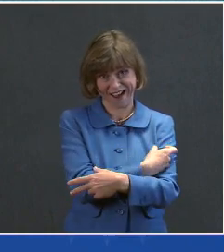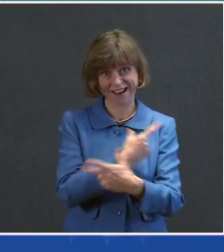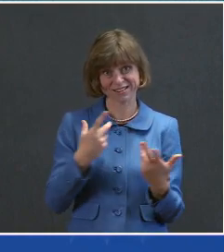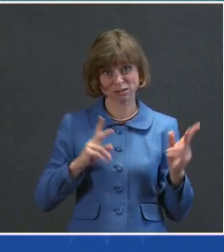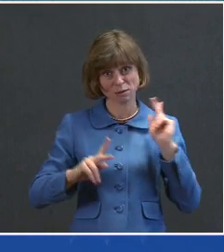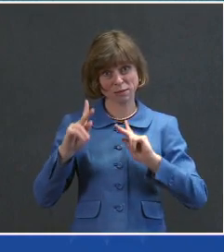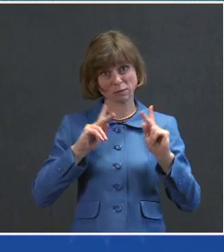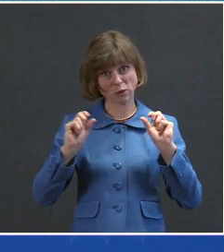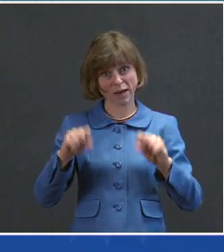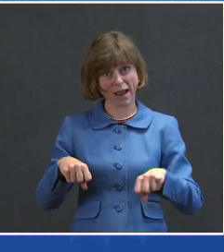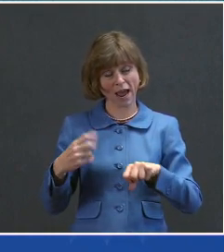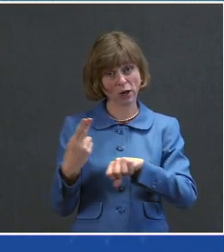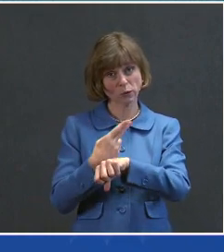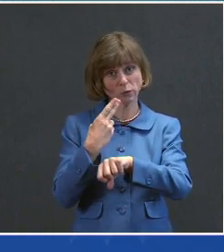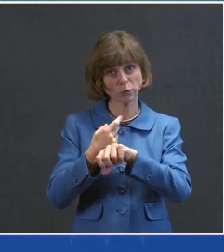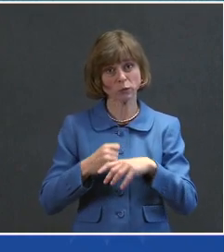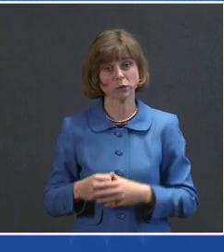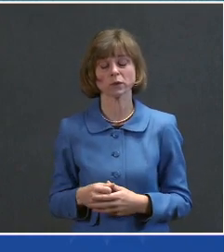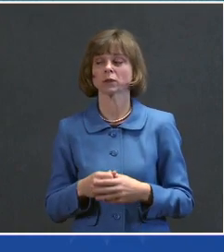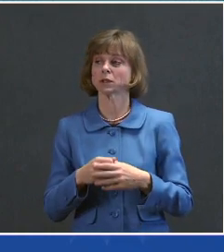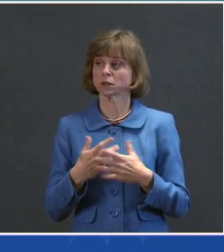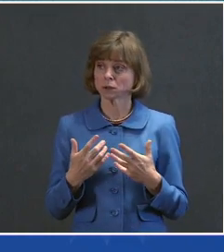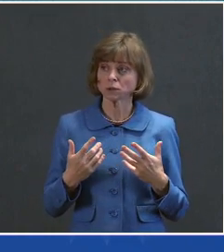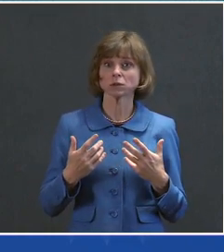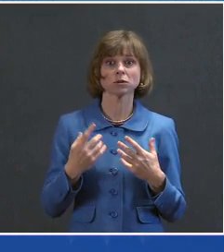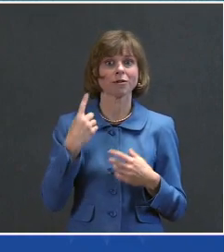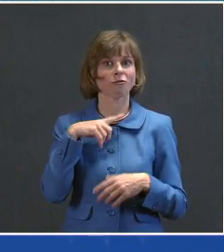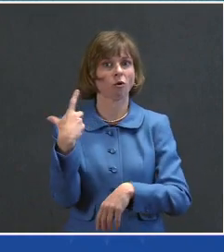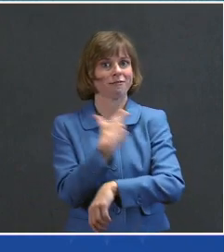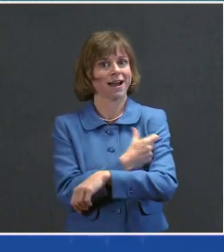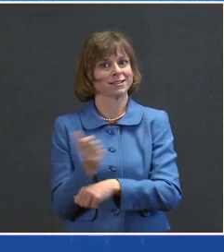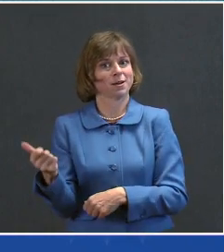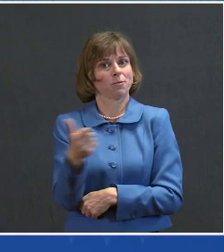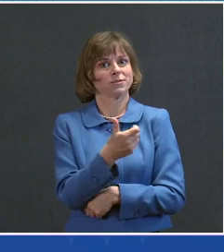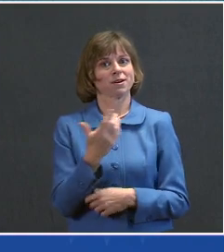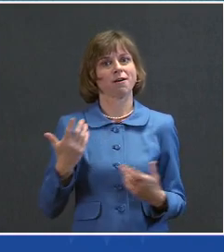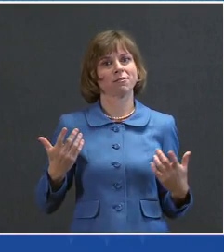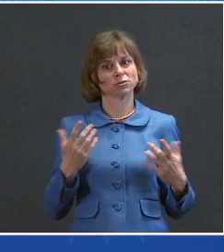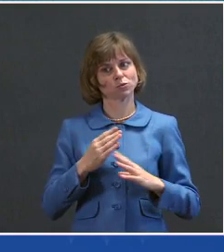can use to vaccinate them from -- and protect them from the virus.